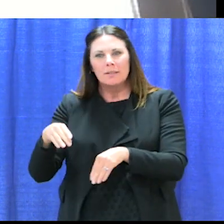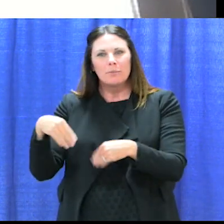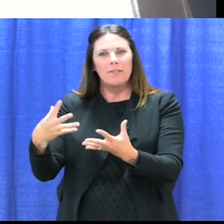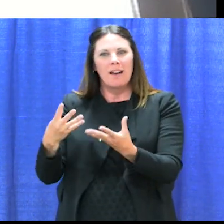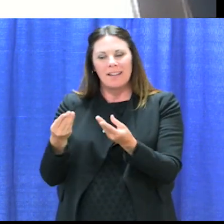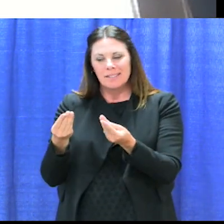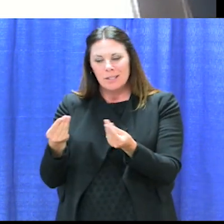providers.